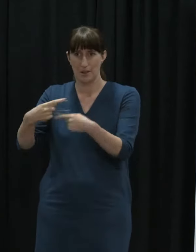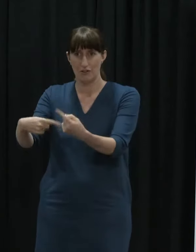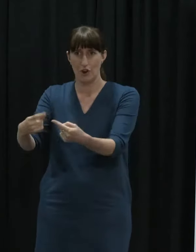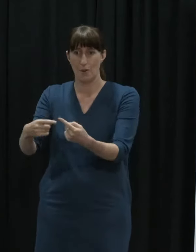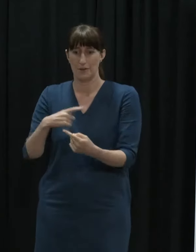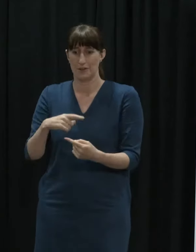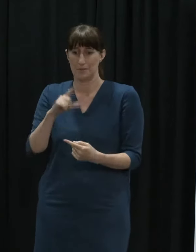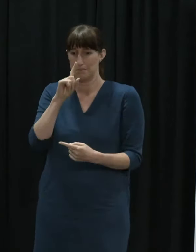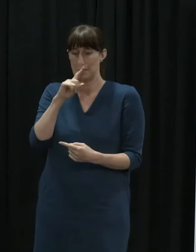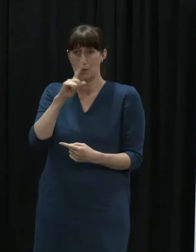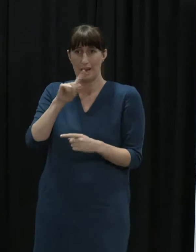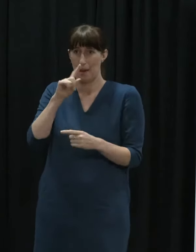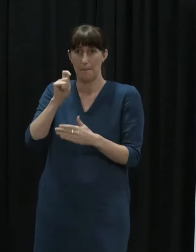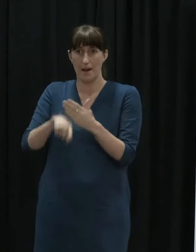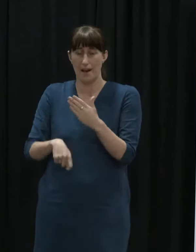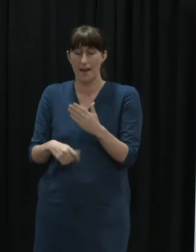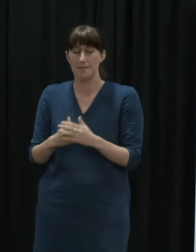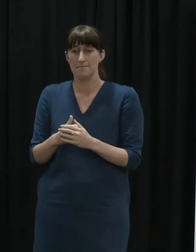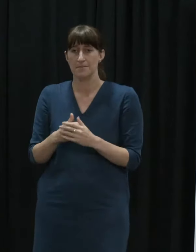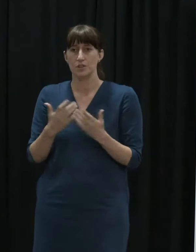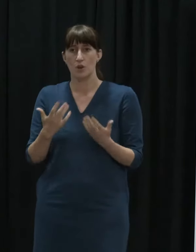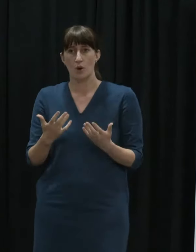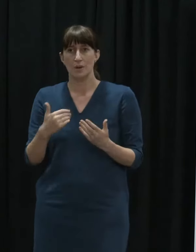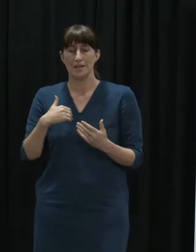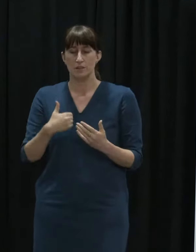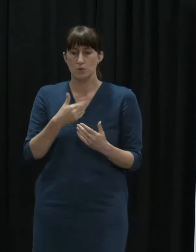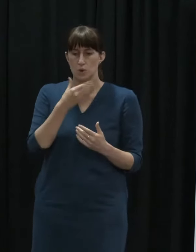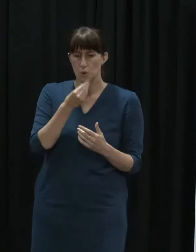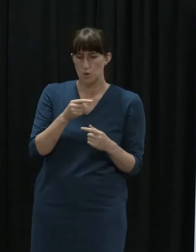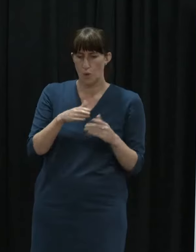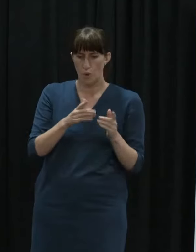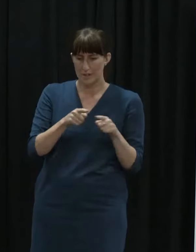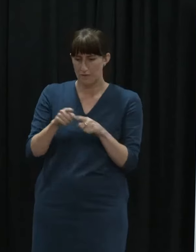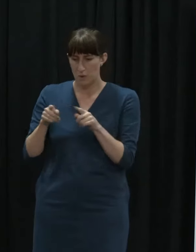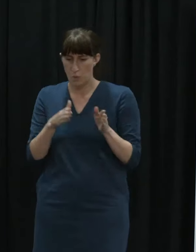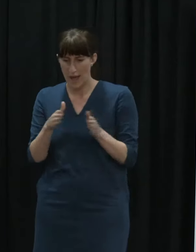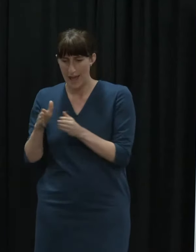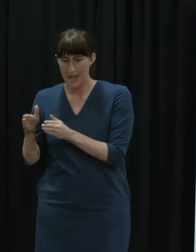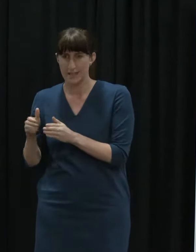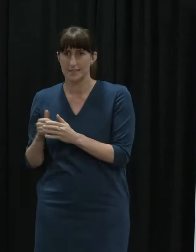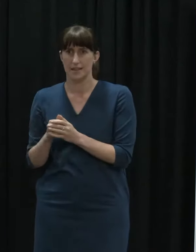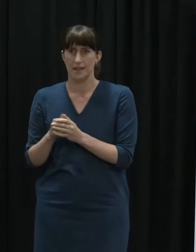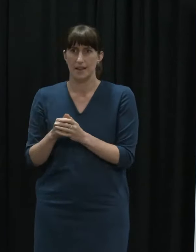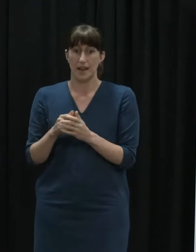people out of the market. So we are trying, of course, as